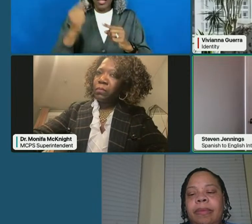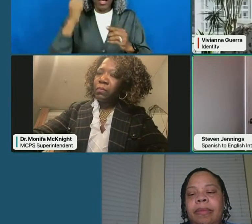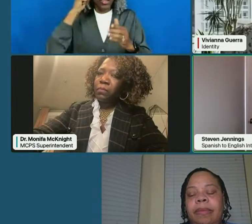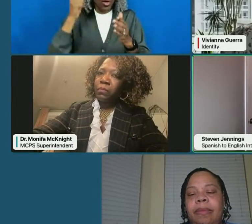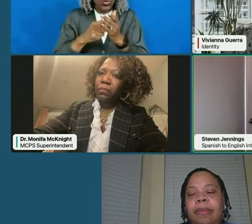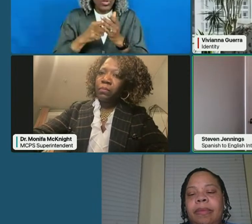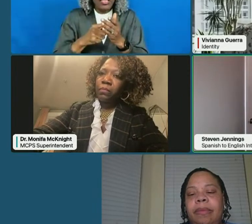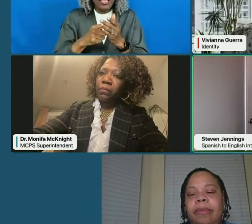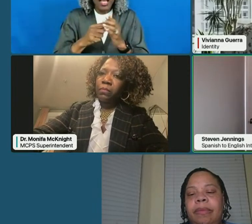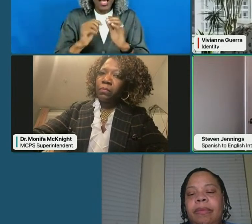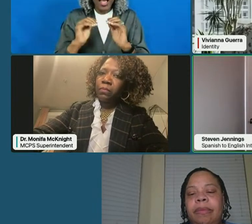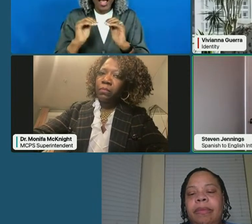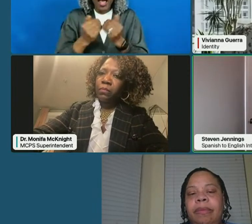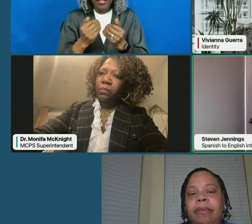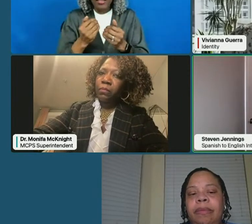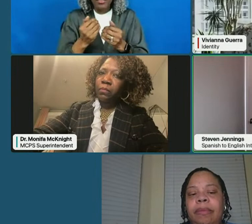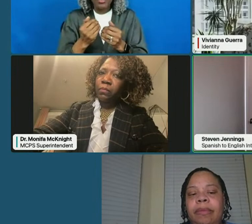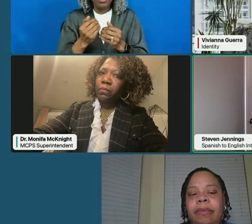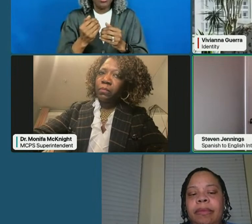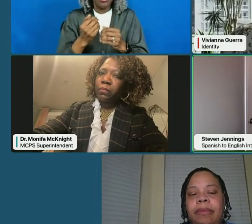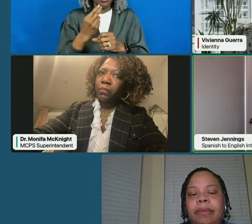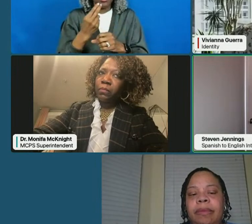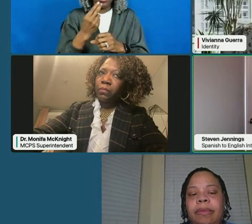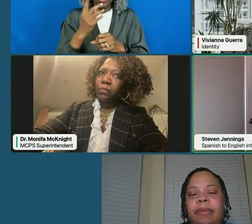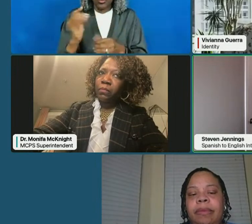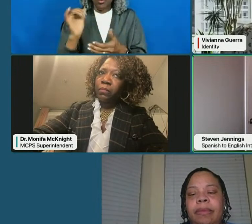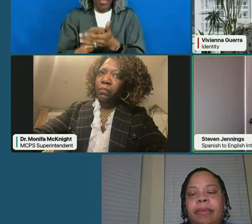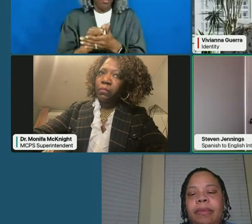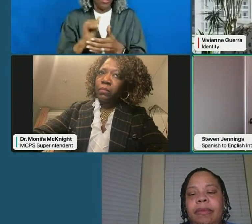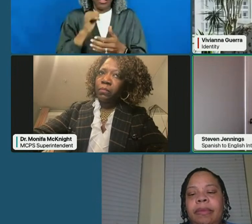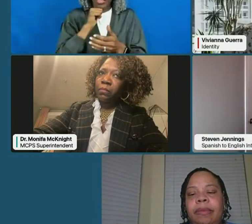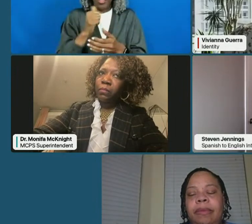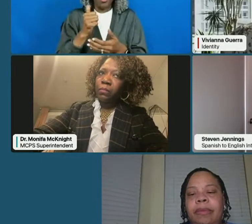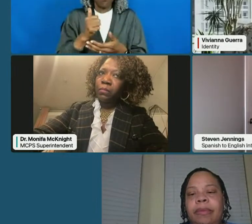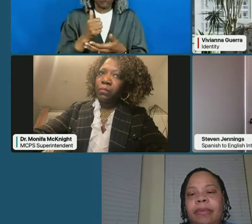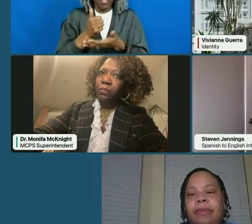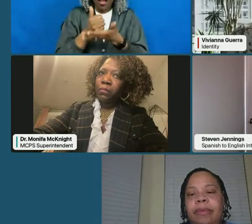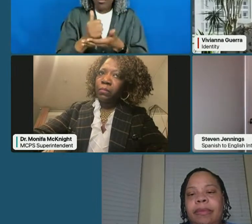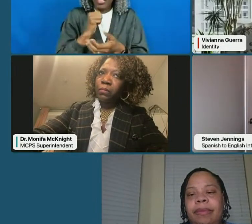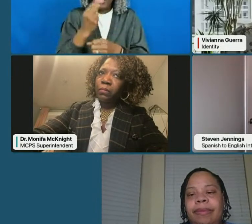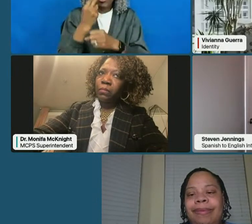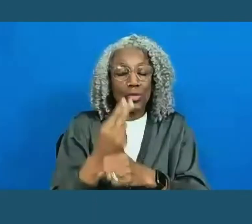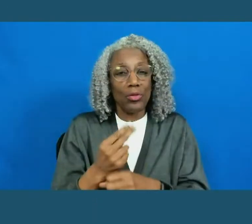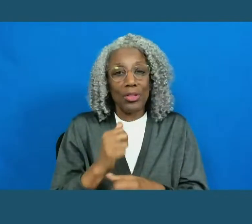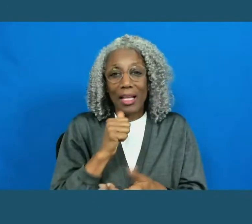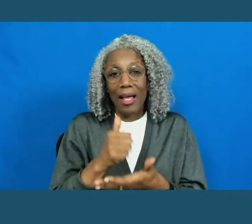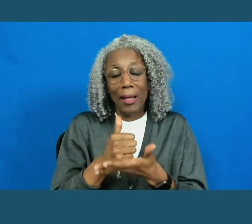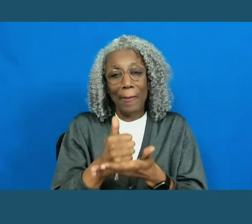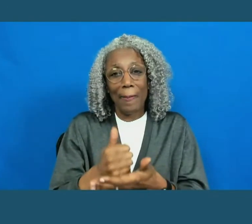I wanted her to take advanced courses. Um but I've noticed that the methods that they've